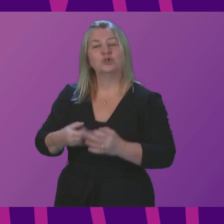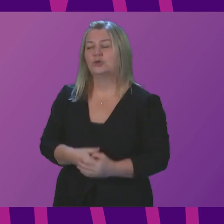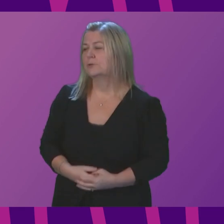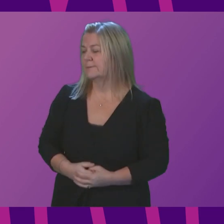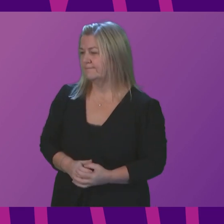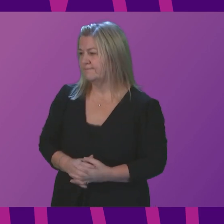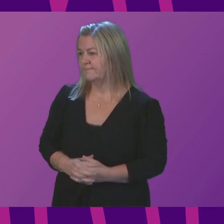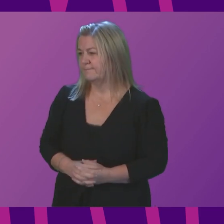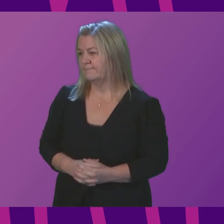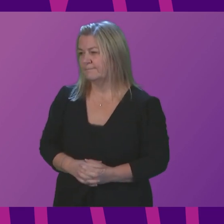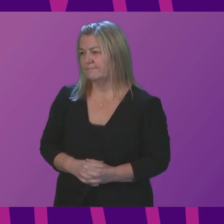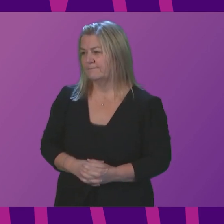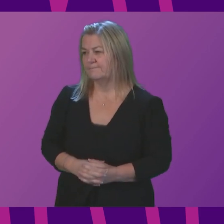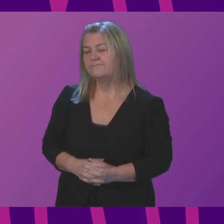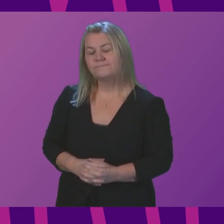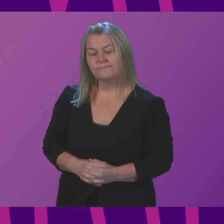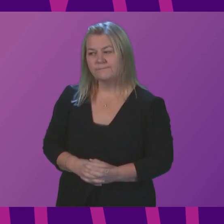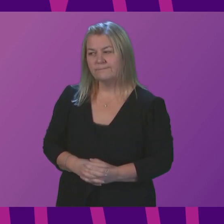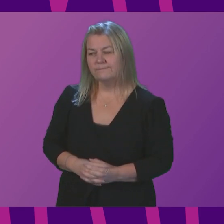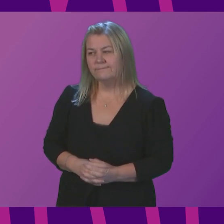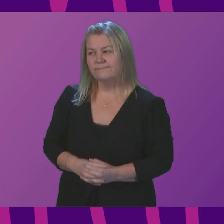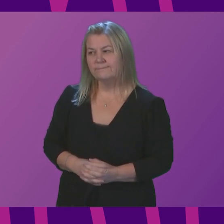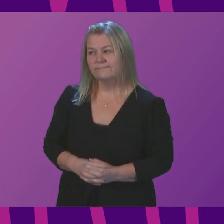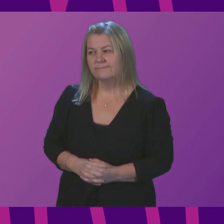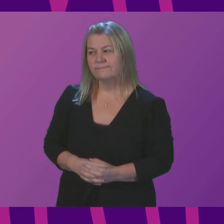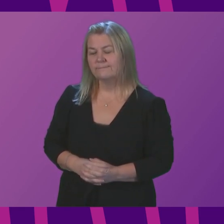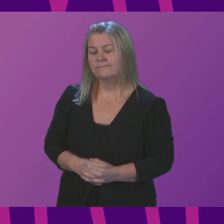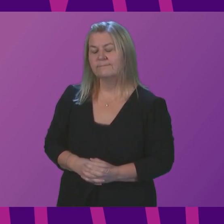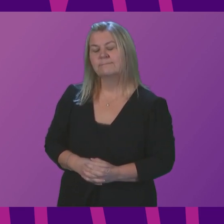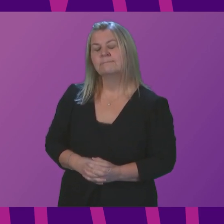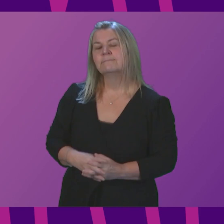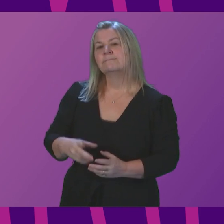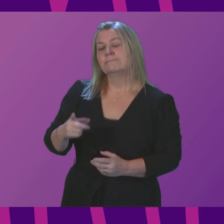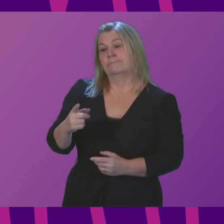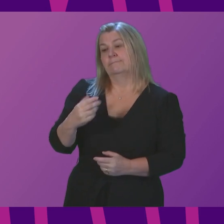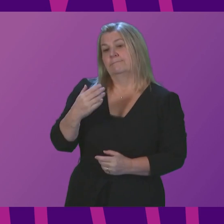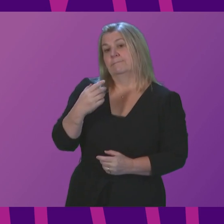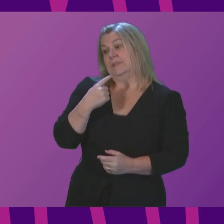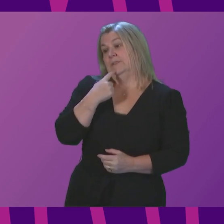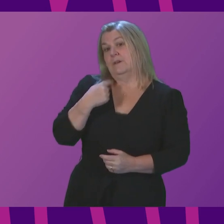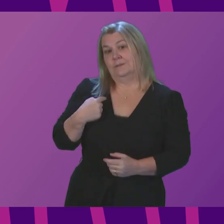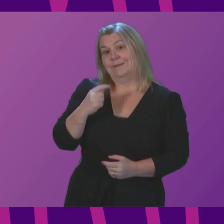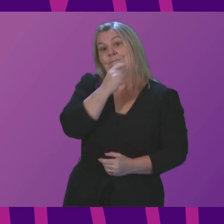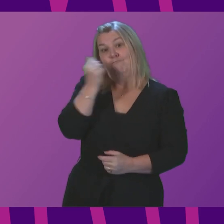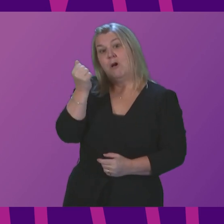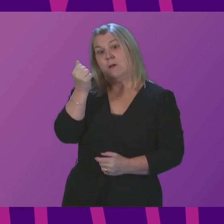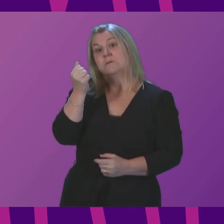In light of the appalling loss of life off the coast of France yesterday, will the First